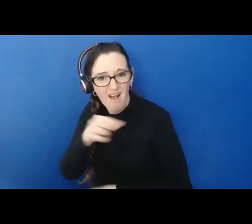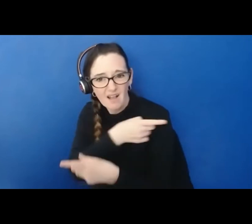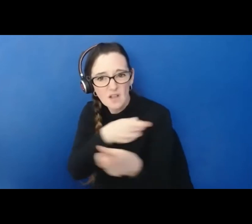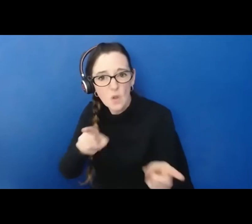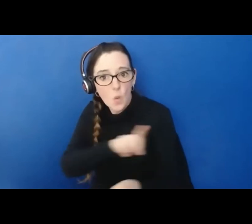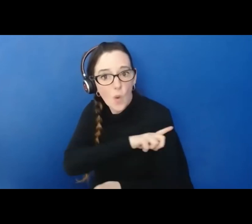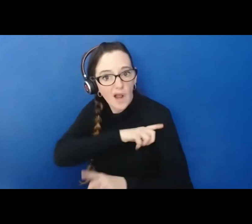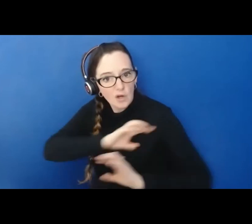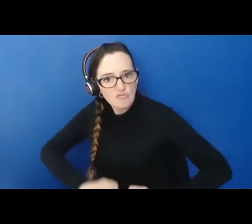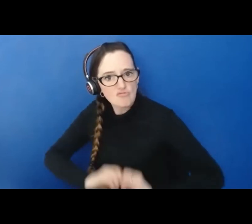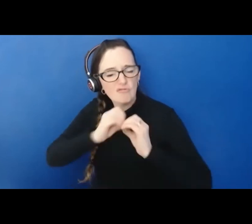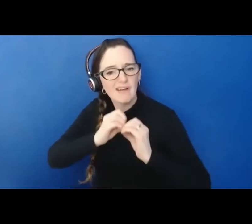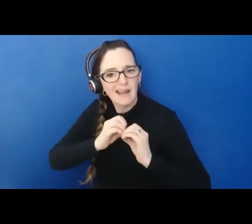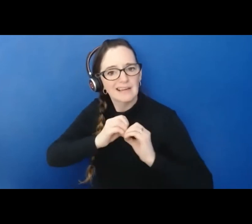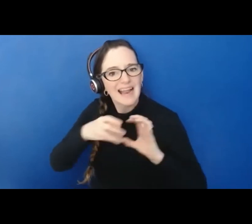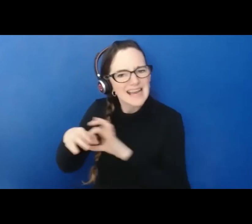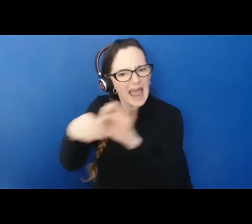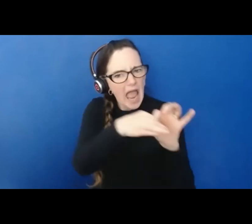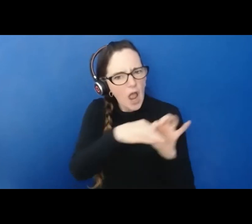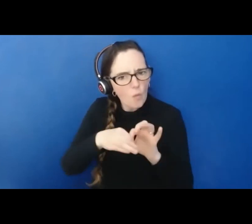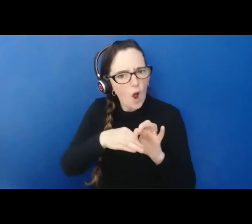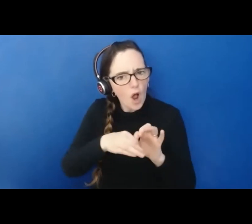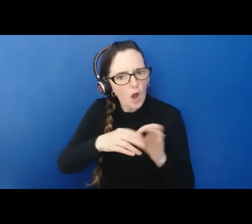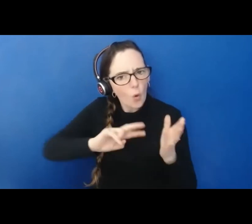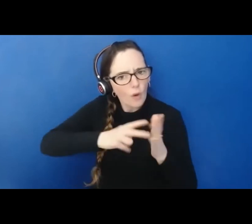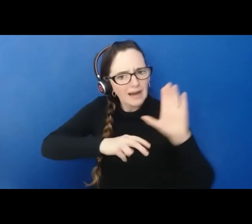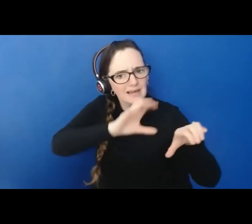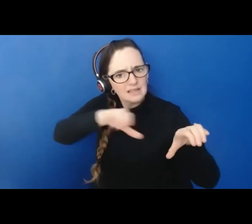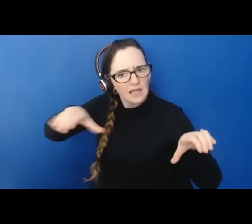of institutions and through this network we connect